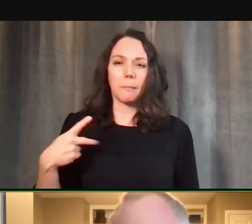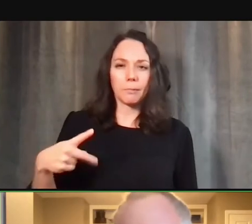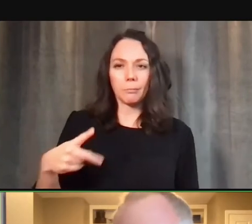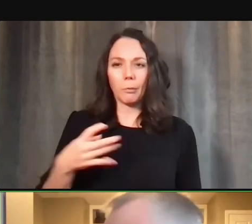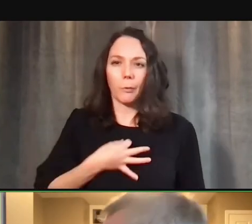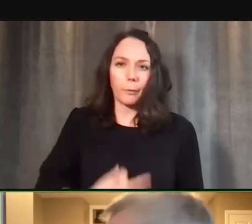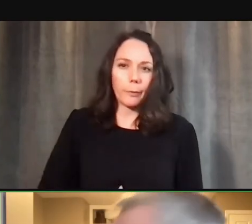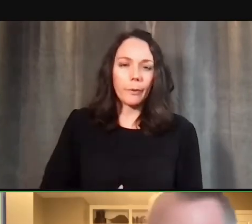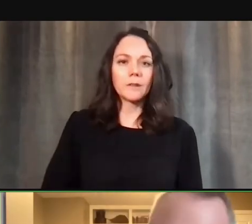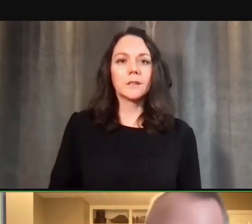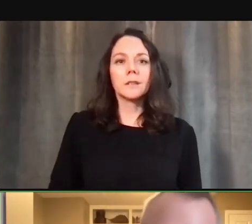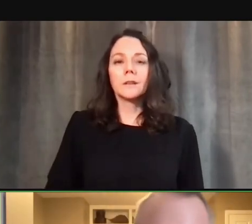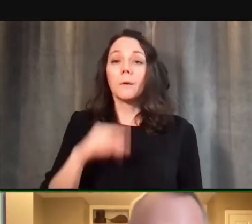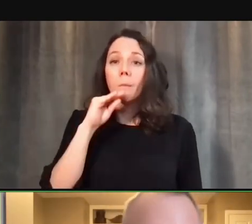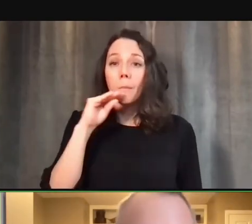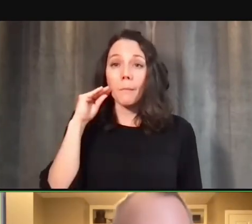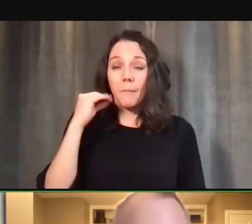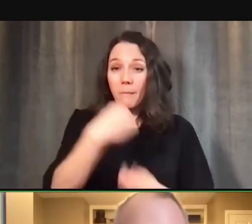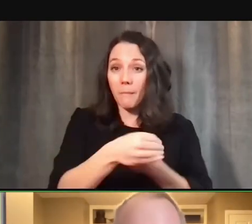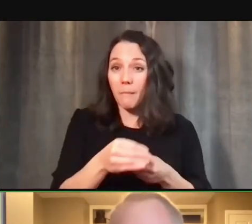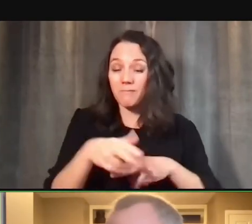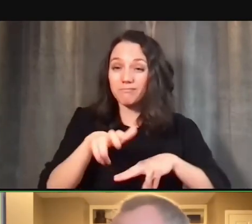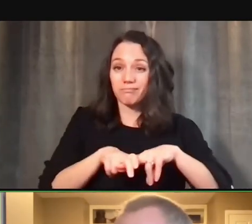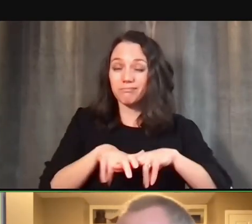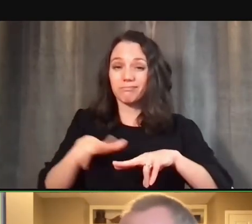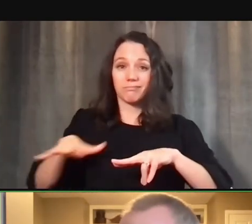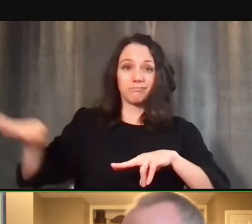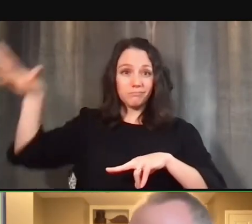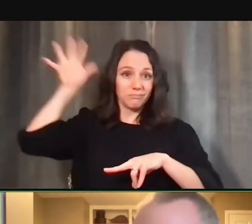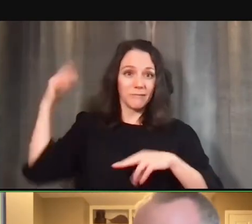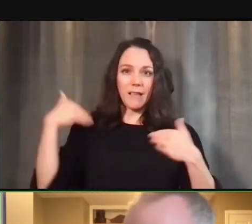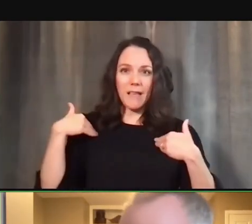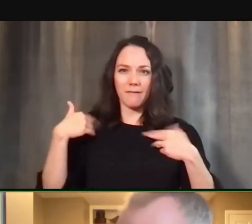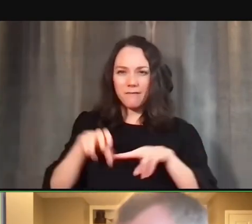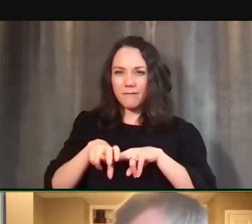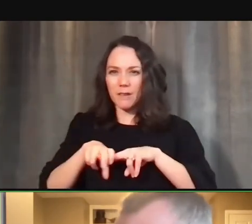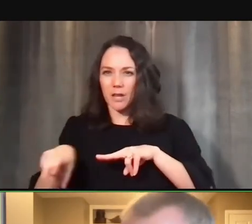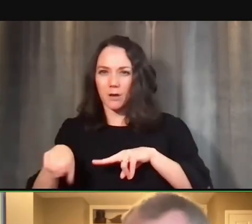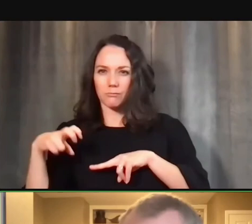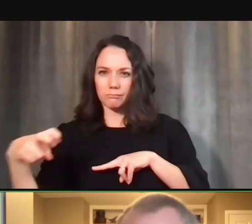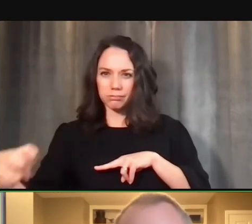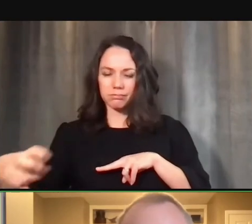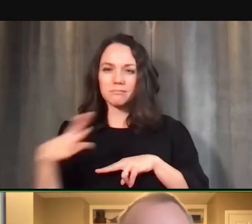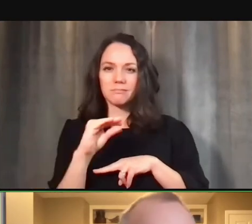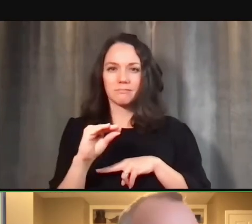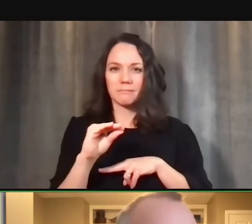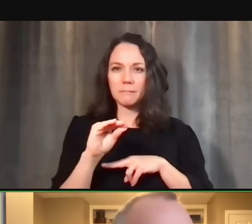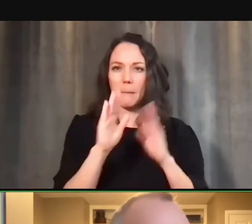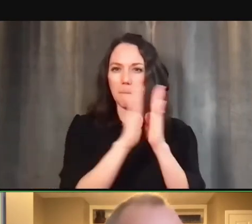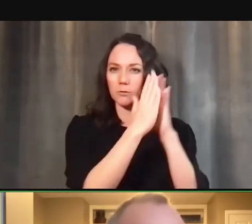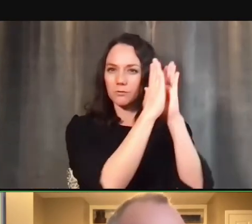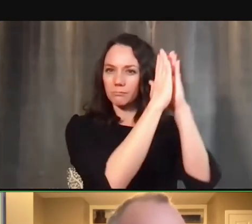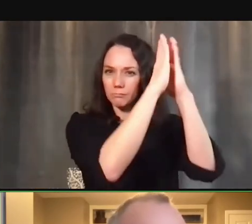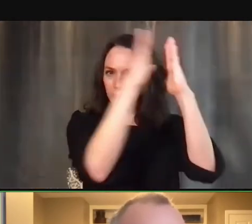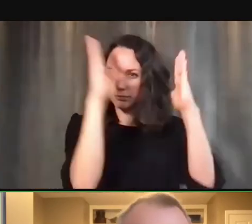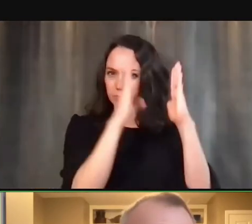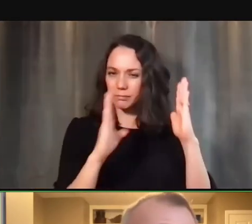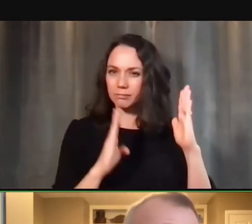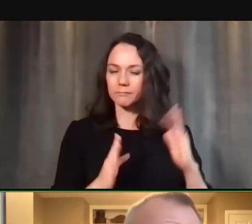There are some books and a couch behind me. I'm coming to you from Canada.